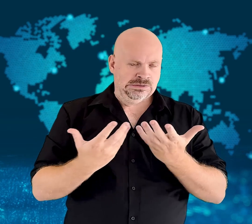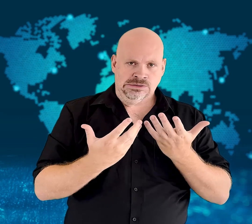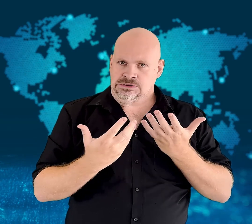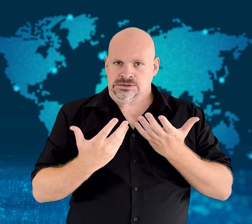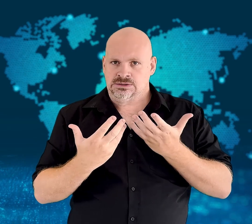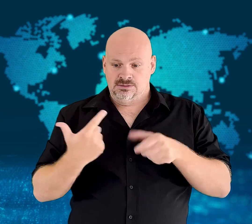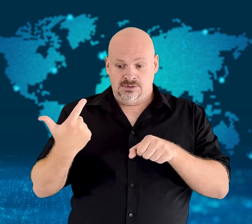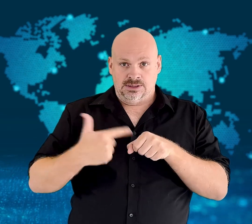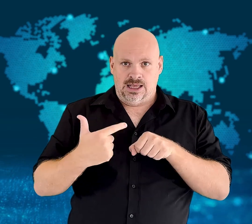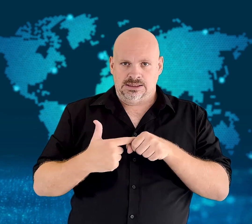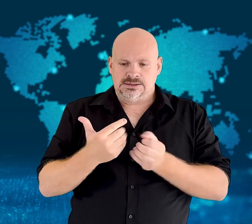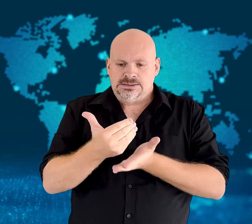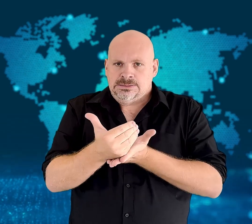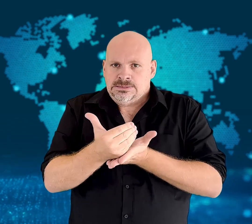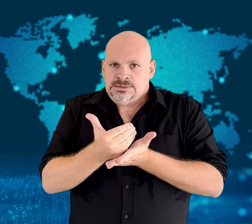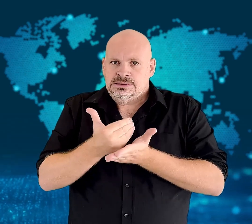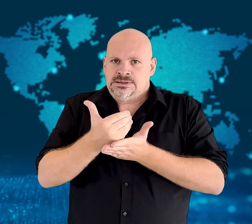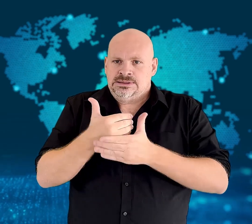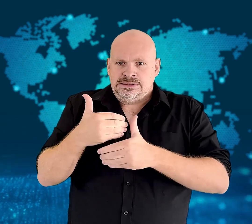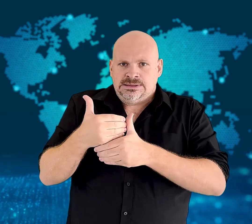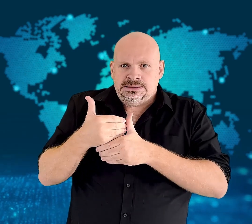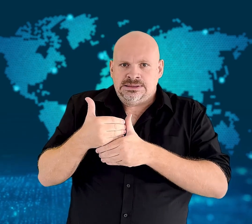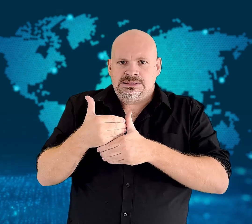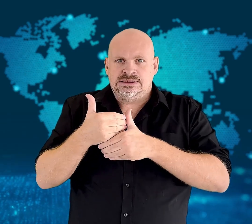alternatives to Russian supplies.